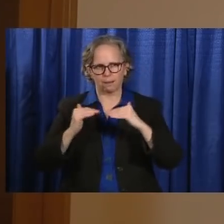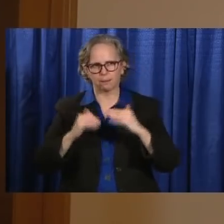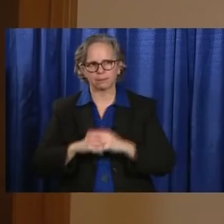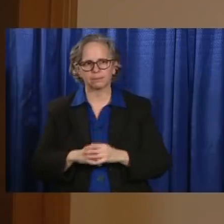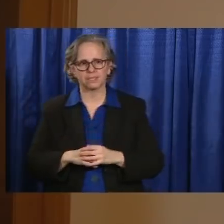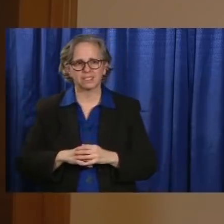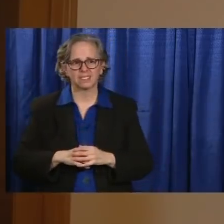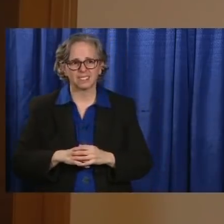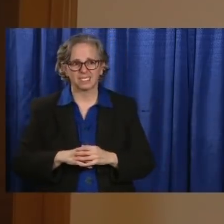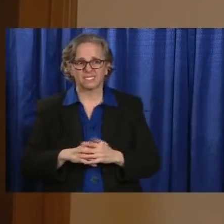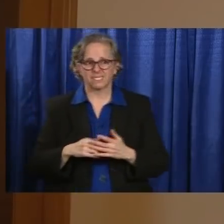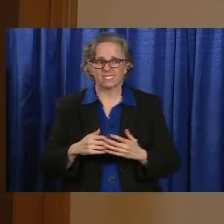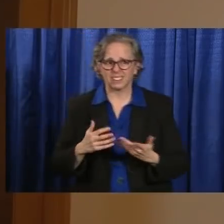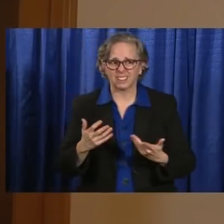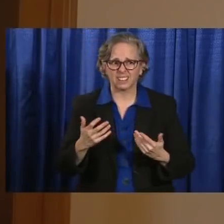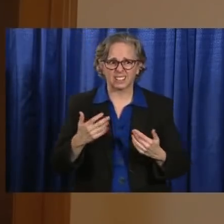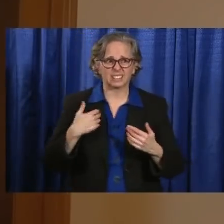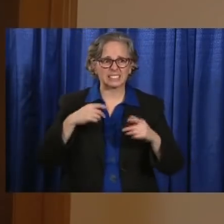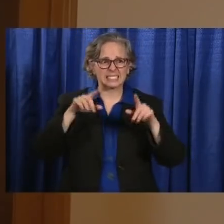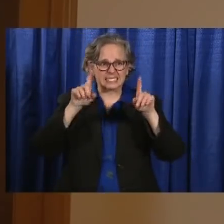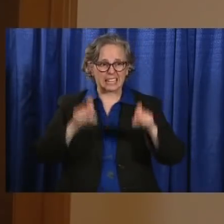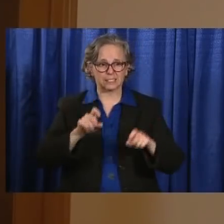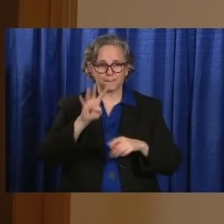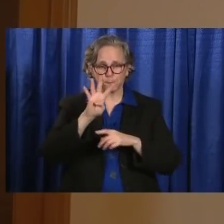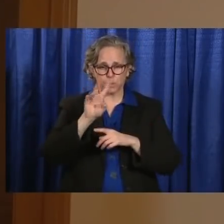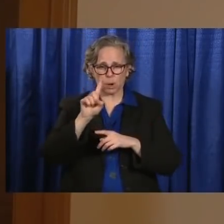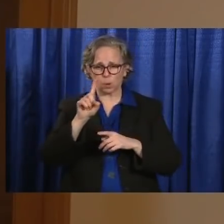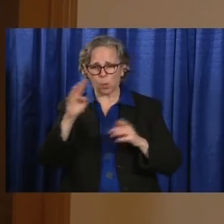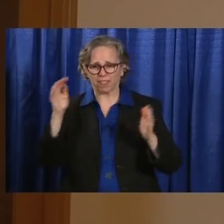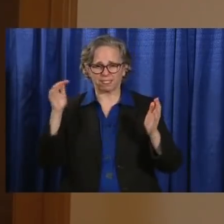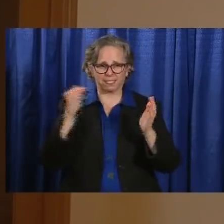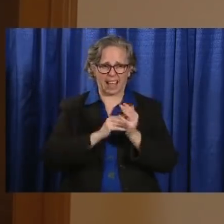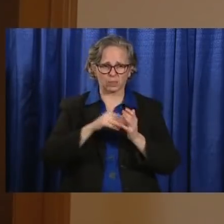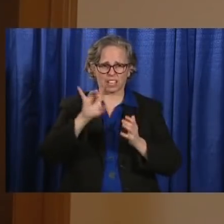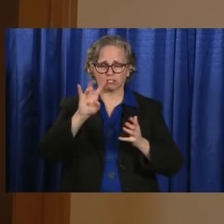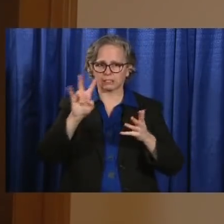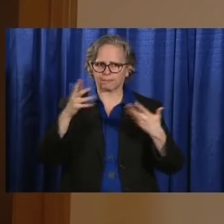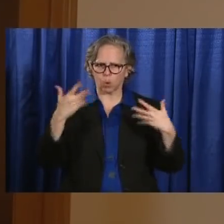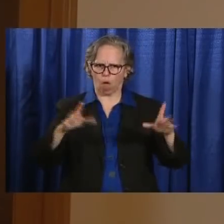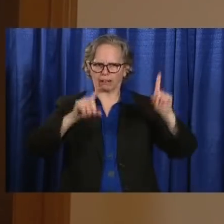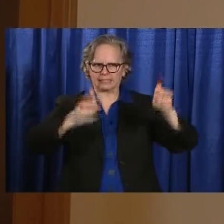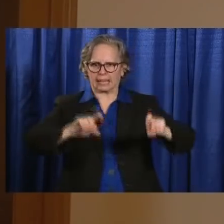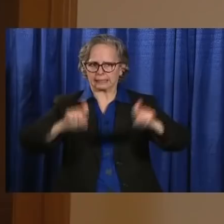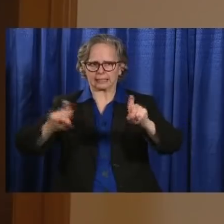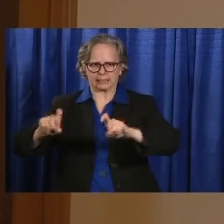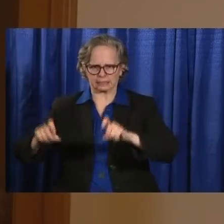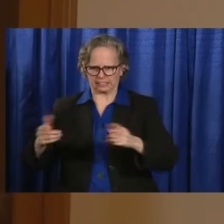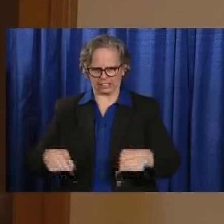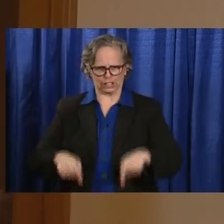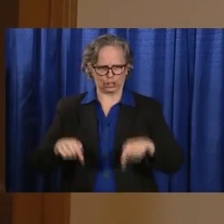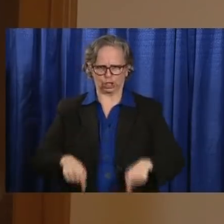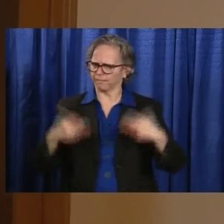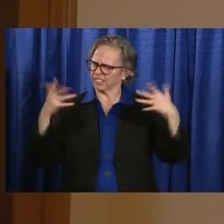DASHBOARD. THIS IS THE DATE RANGE AND IT